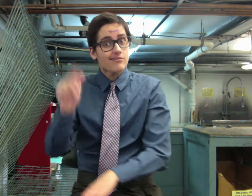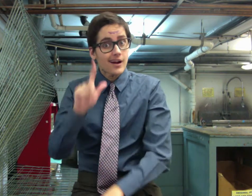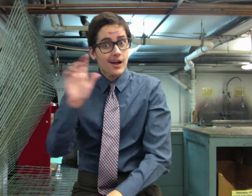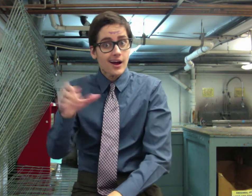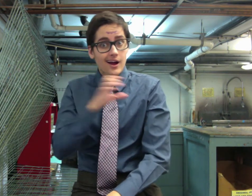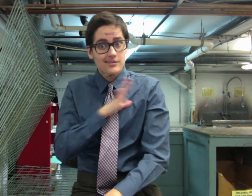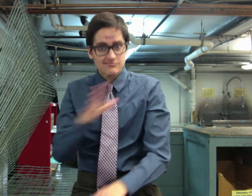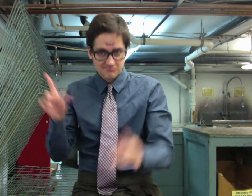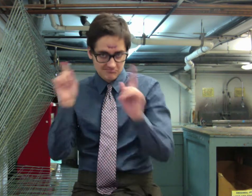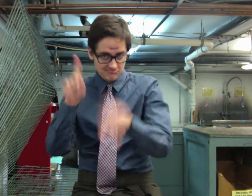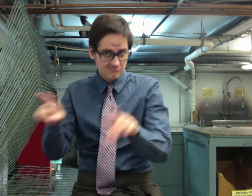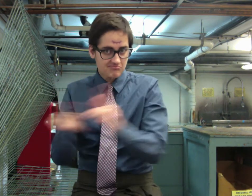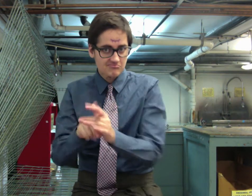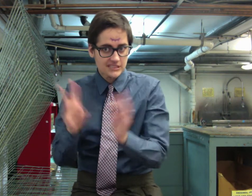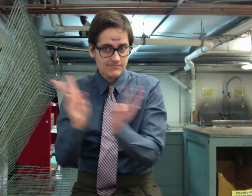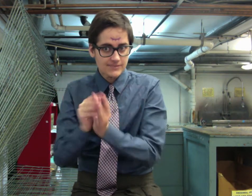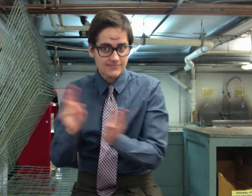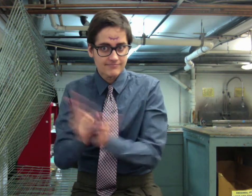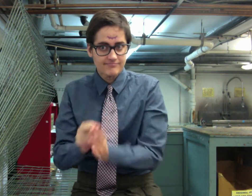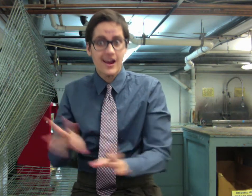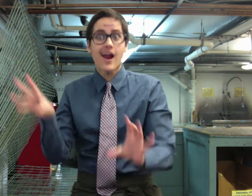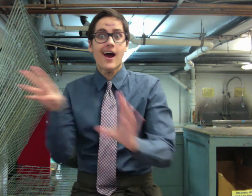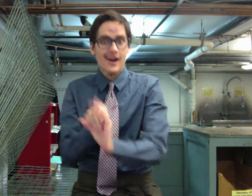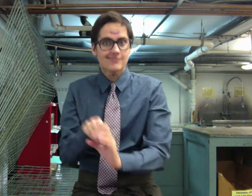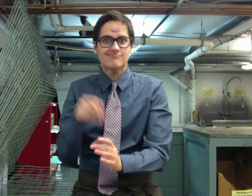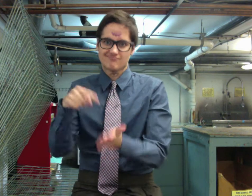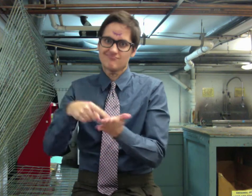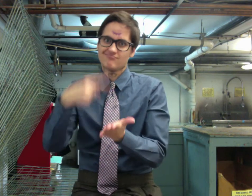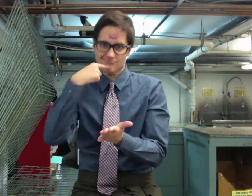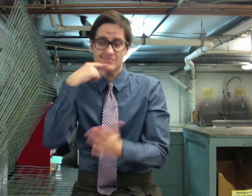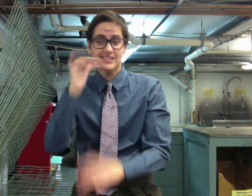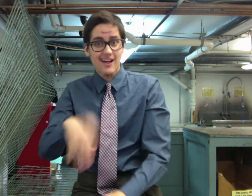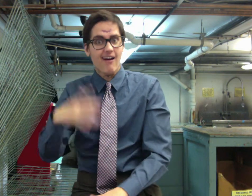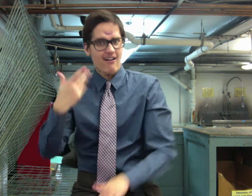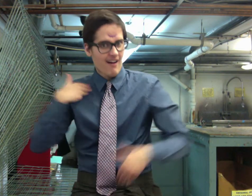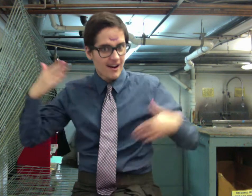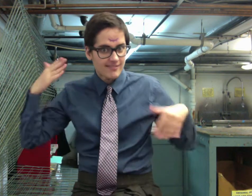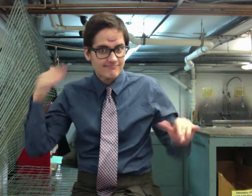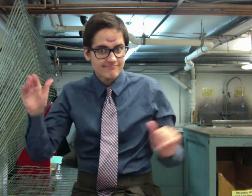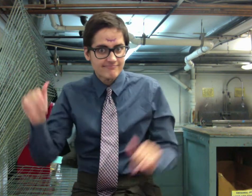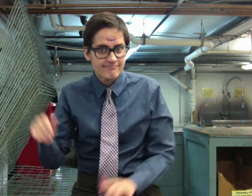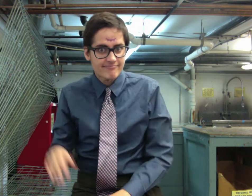Vale citizens attended the meeting, including, it was said, several angels--